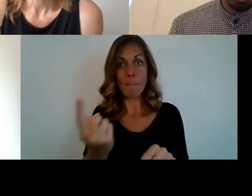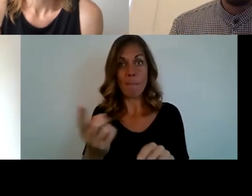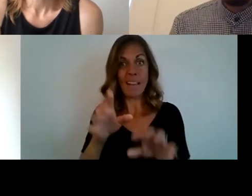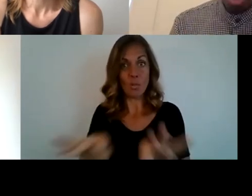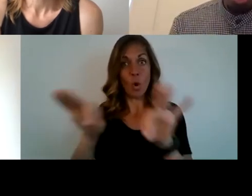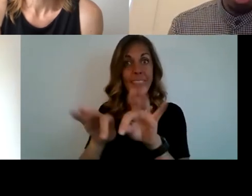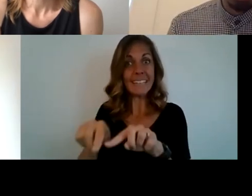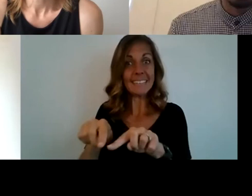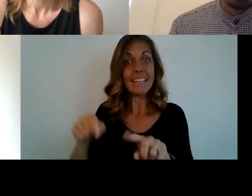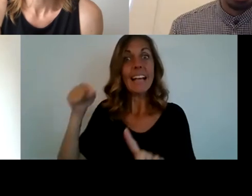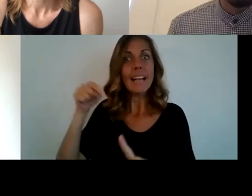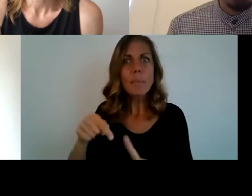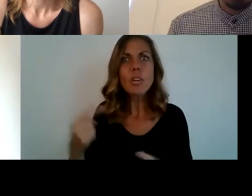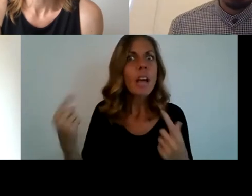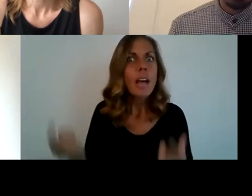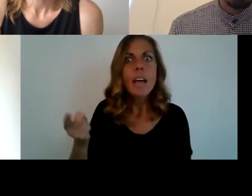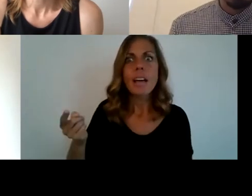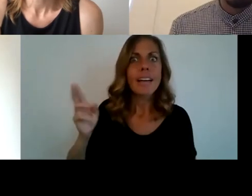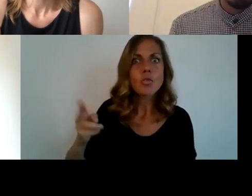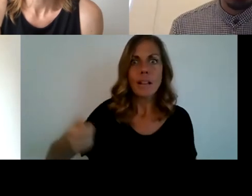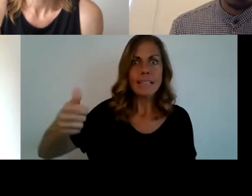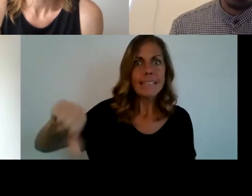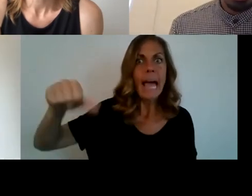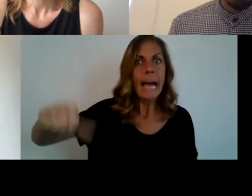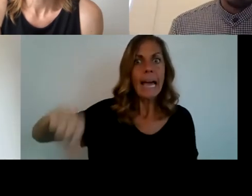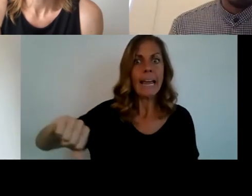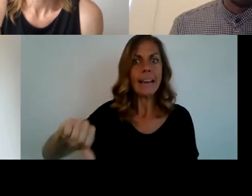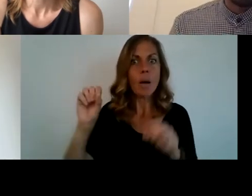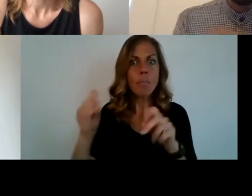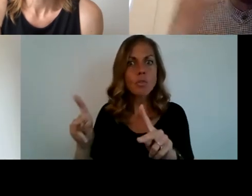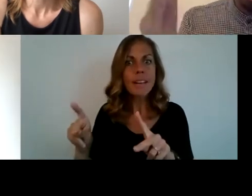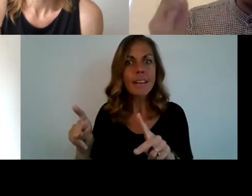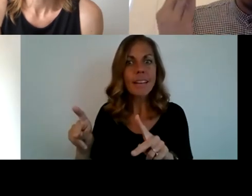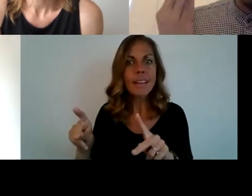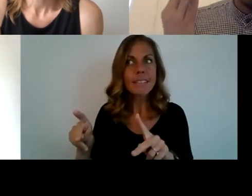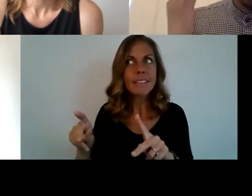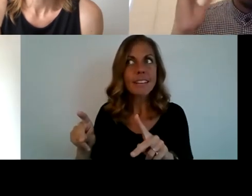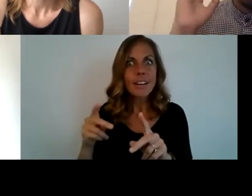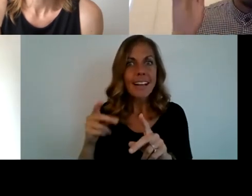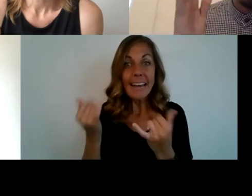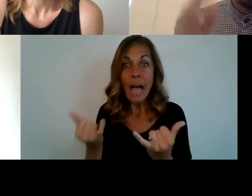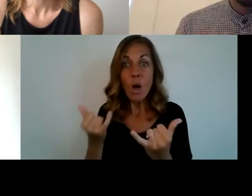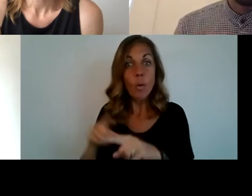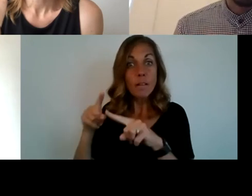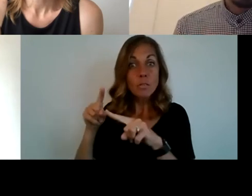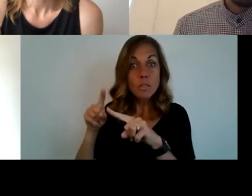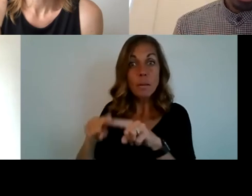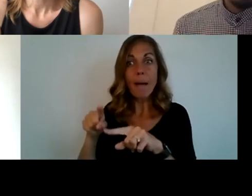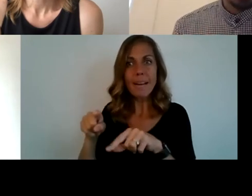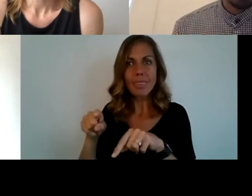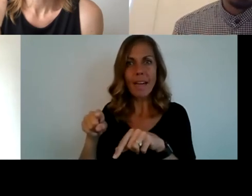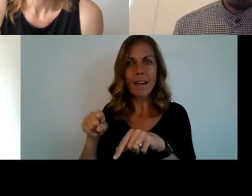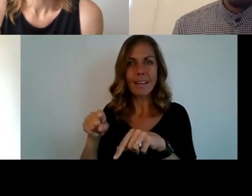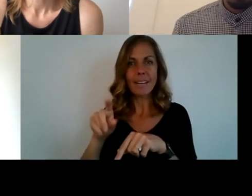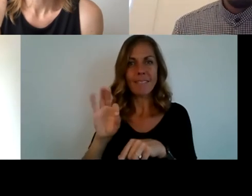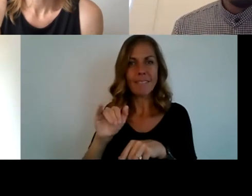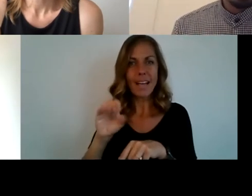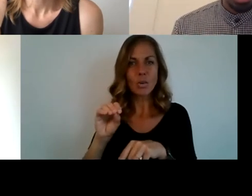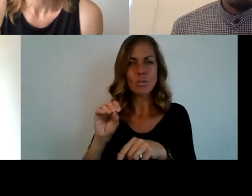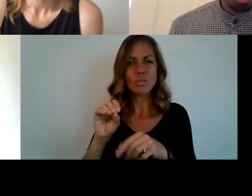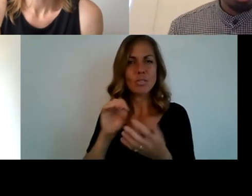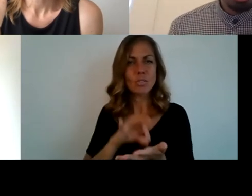they are denied historical educational opportunities? Since they haven't had that, how can we advocate